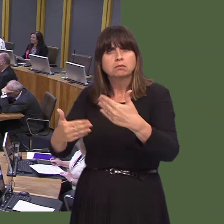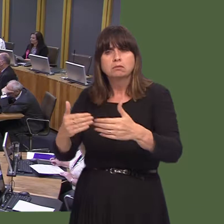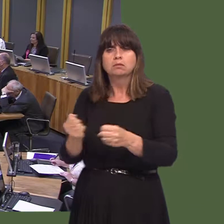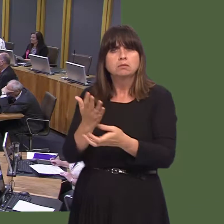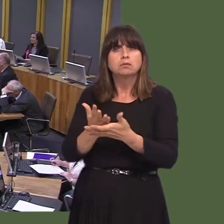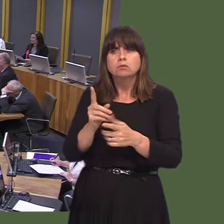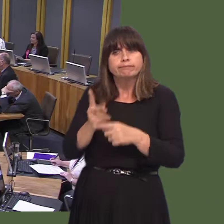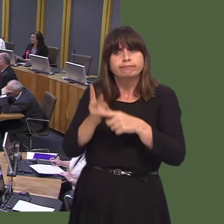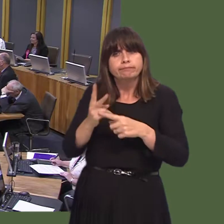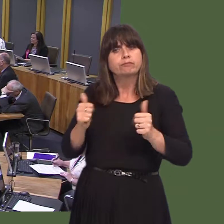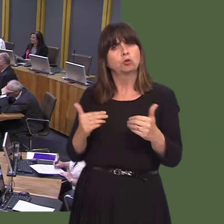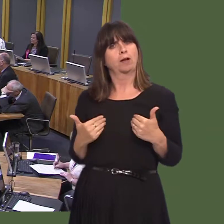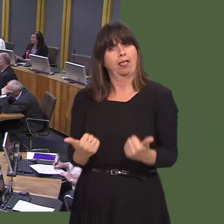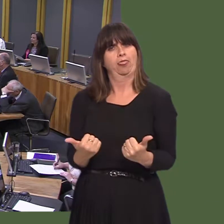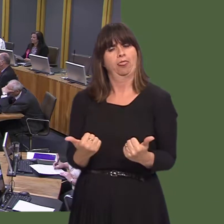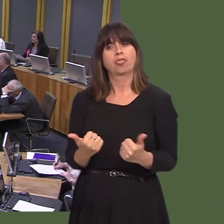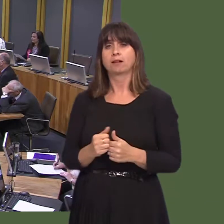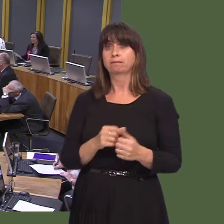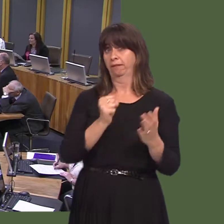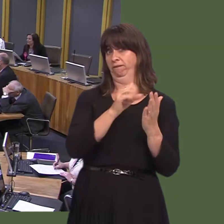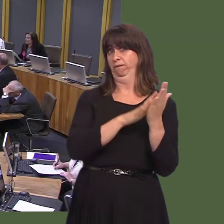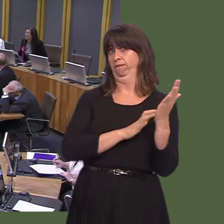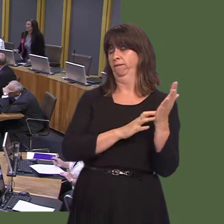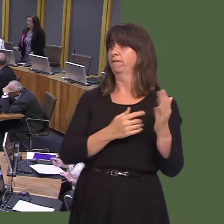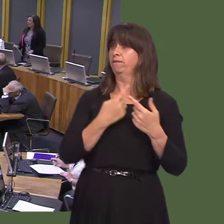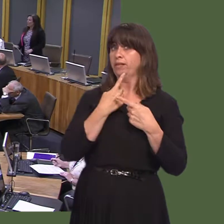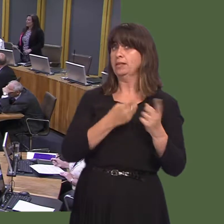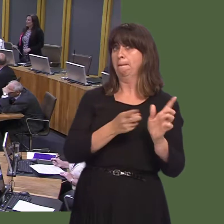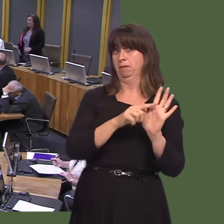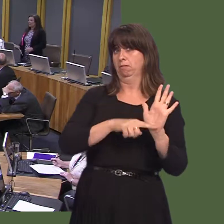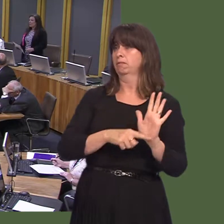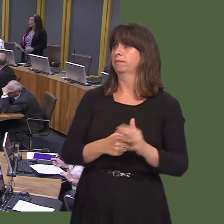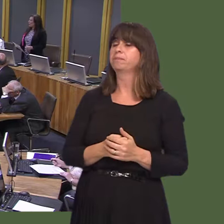animal welfare in Wales in her oral statement on 21 June. Vikki Howells AM: Thank you, First Minister.